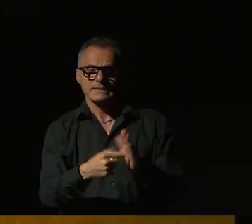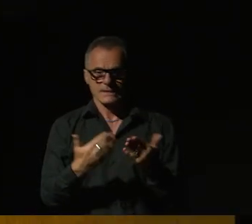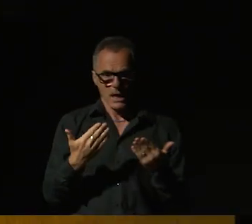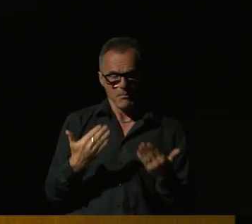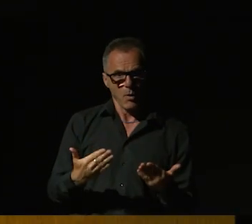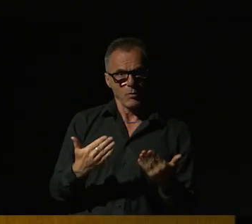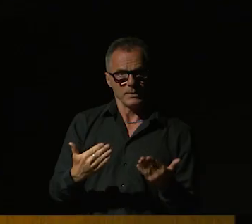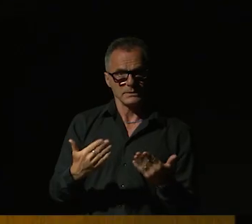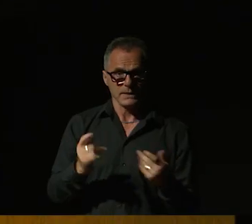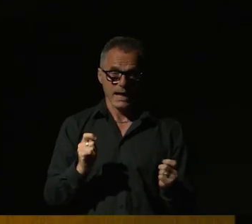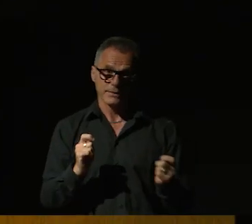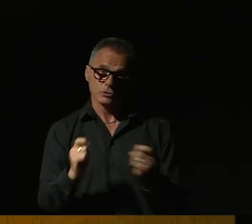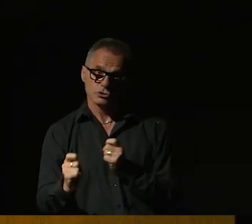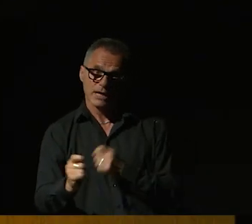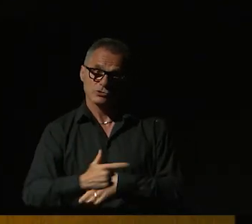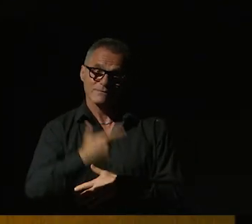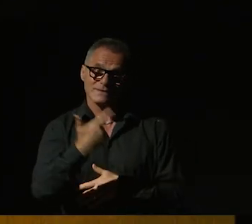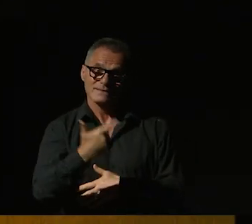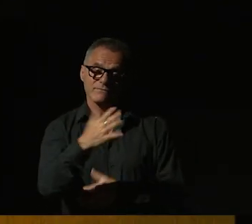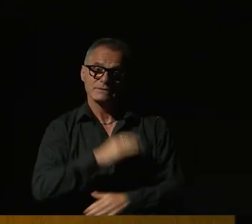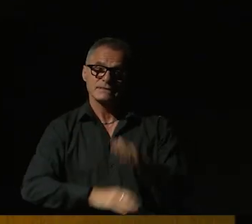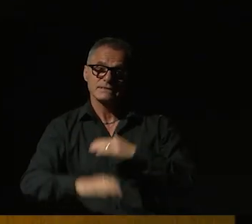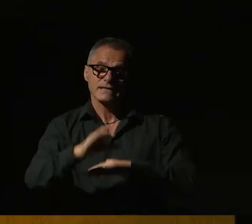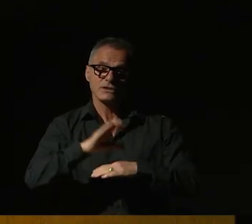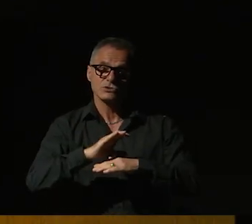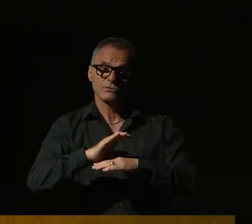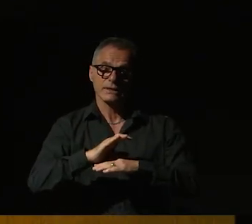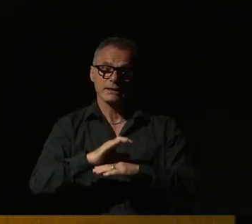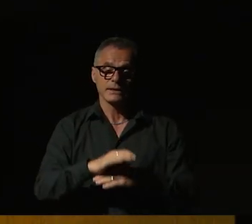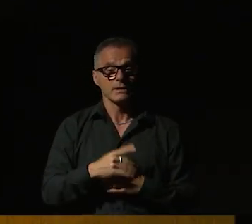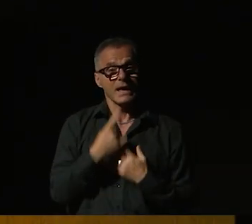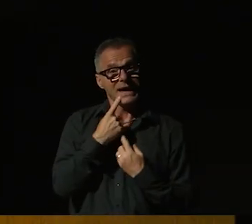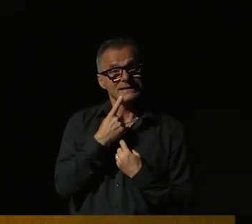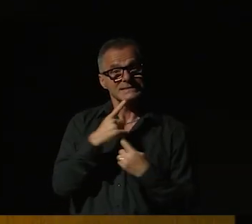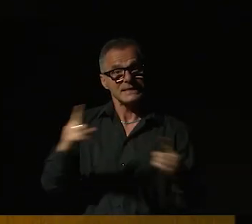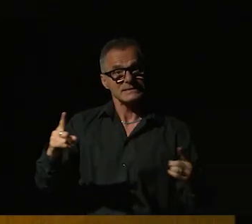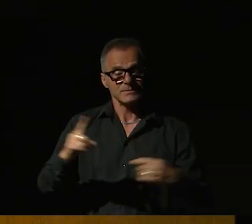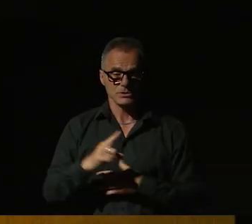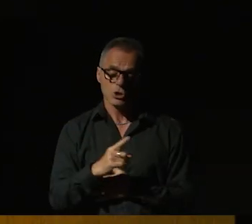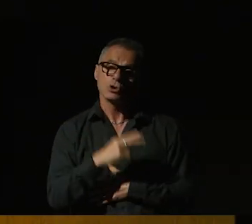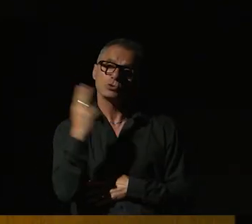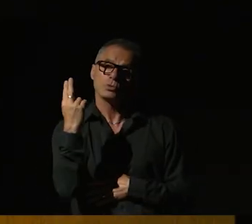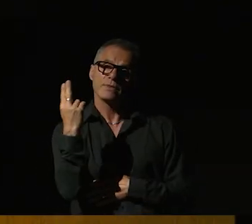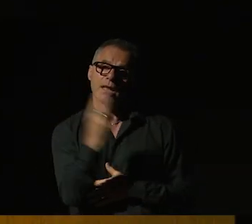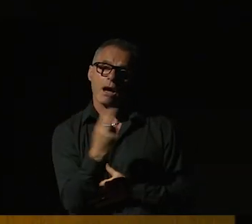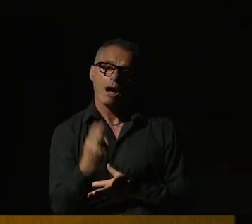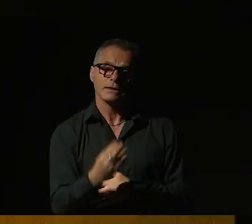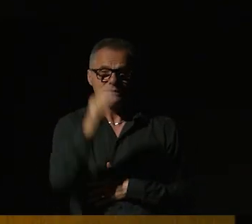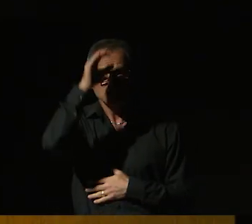at the turn of the 17th century. It stands as a testament to the artistic genius of Carracci Brothers from Bologna,